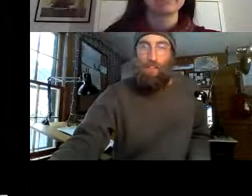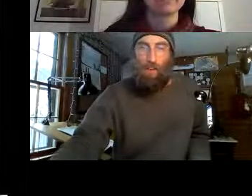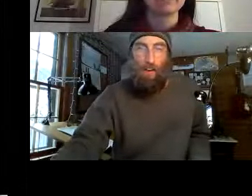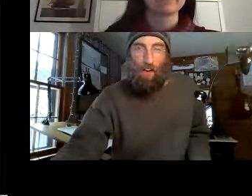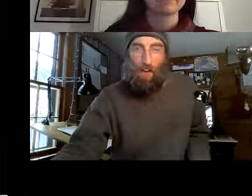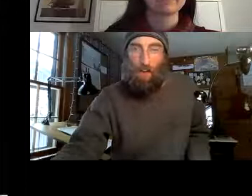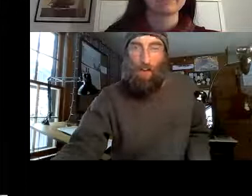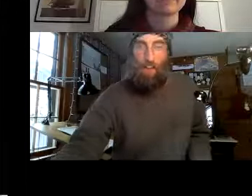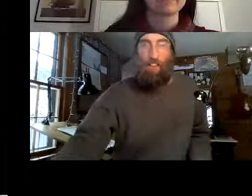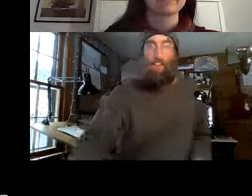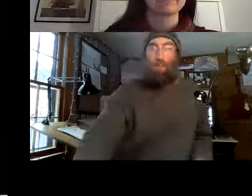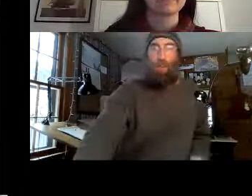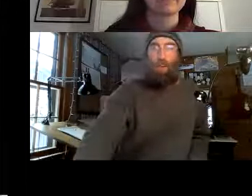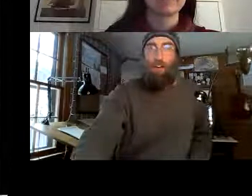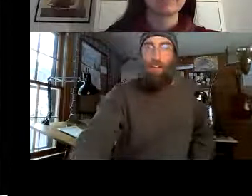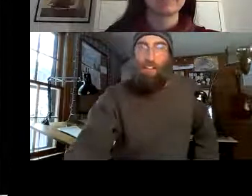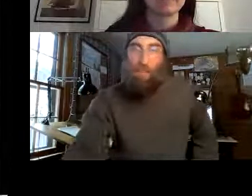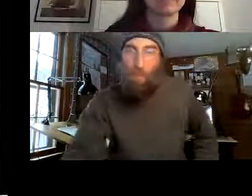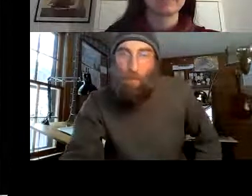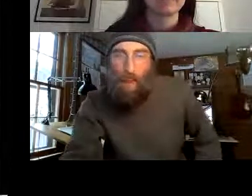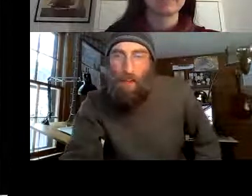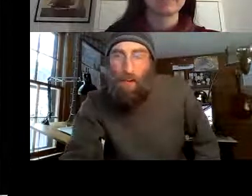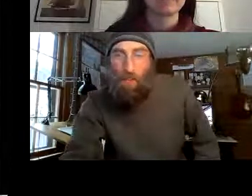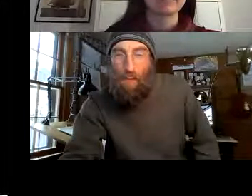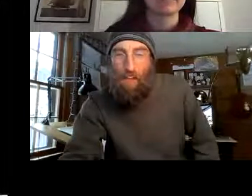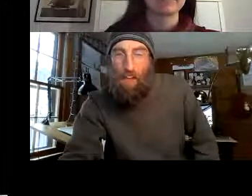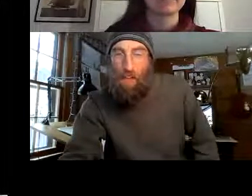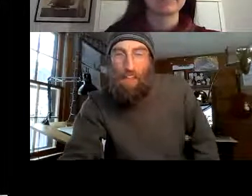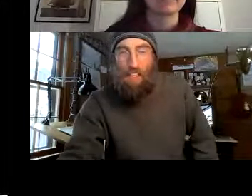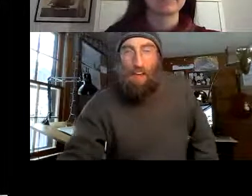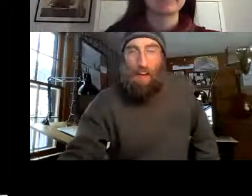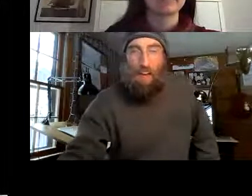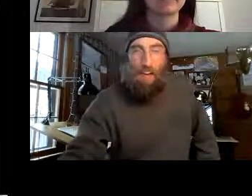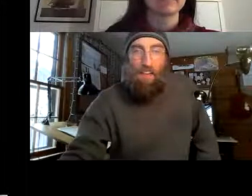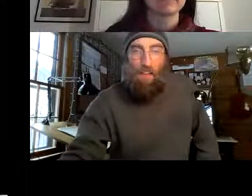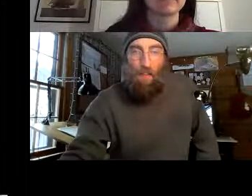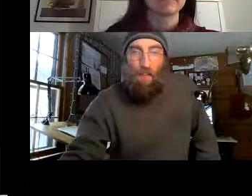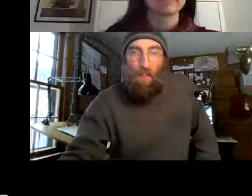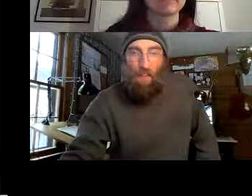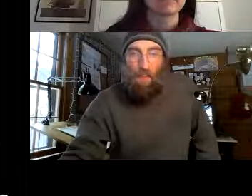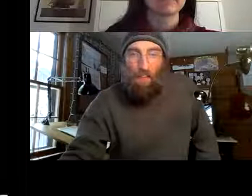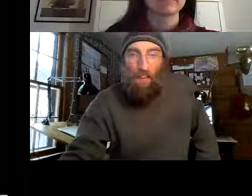going to join the army, and go fight in the Civil War. I don't know if he's being humorous here. I, I do know that when I draw this